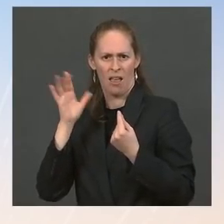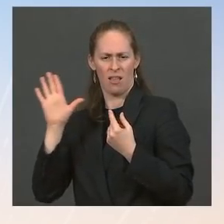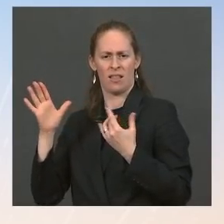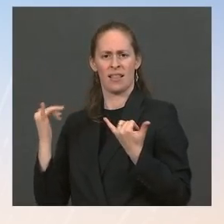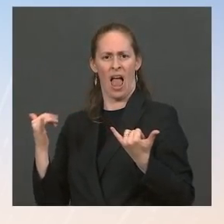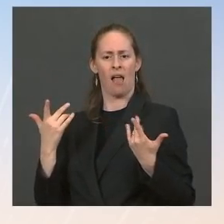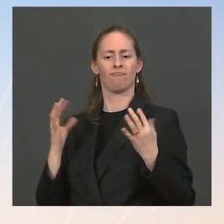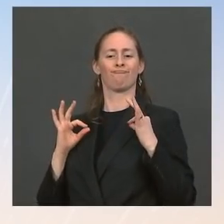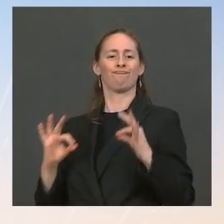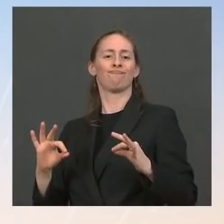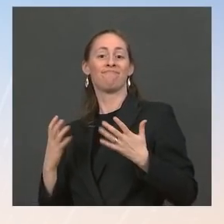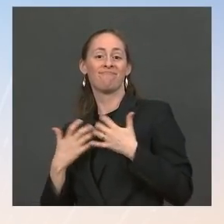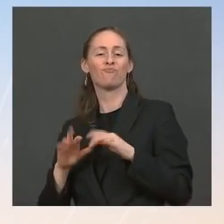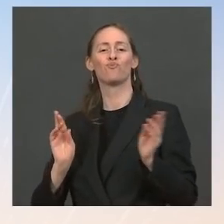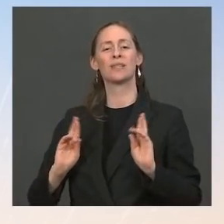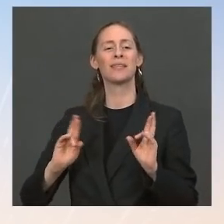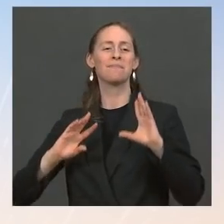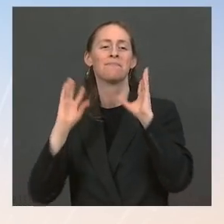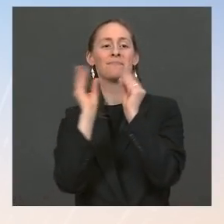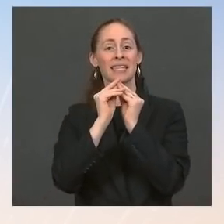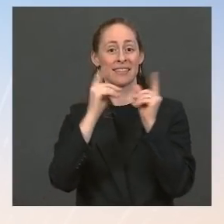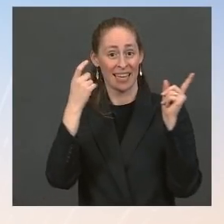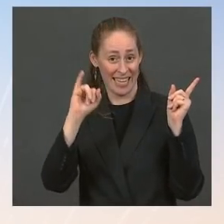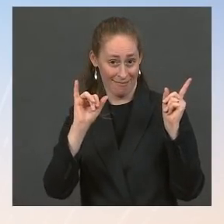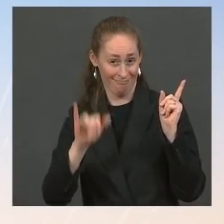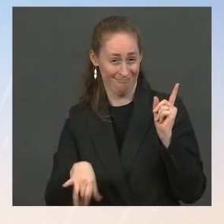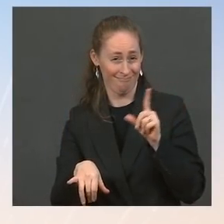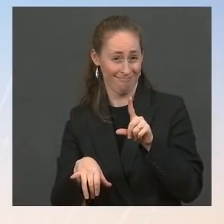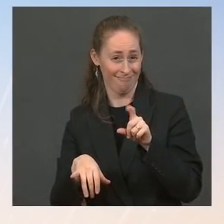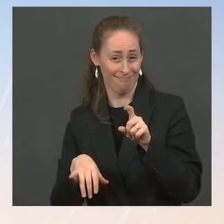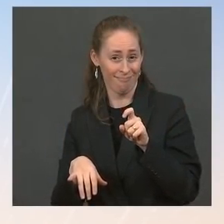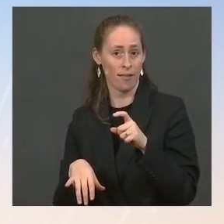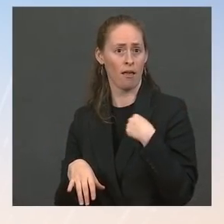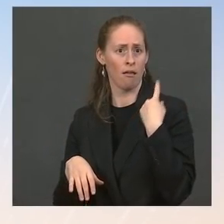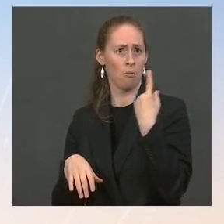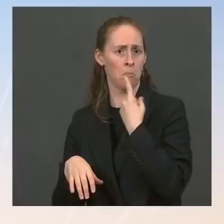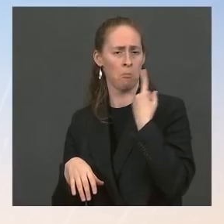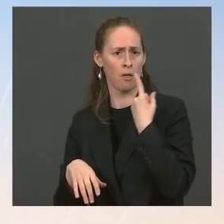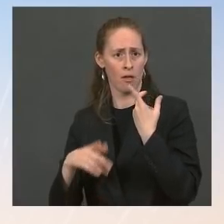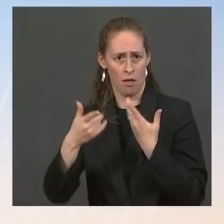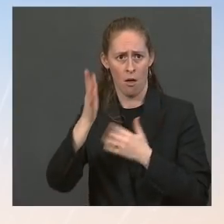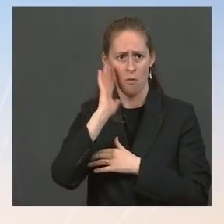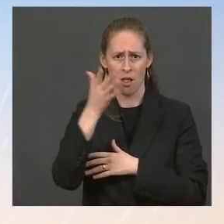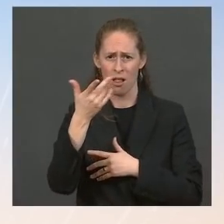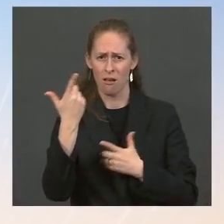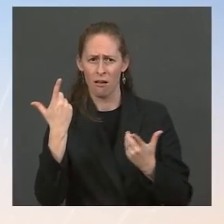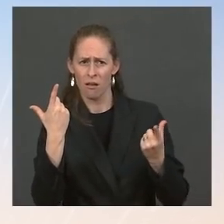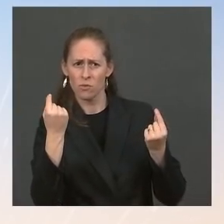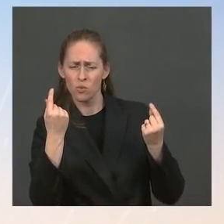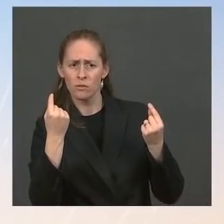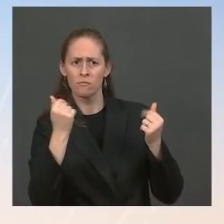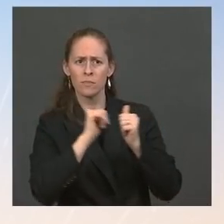address boosting competitiveness against China -- the USICA, or the formerly known "Endless Frontiers Act" --